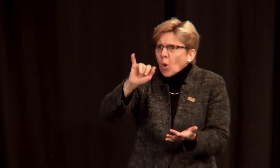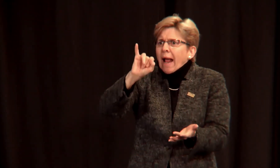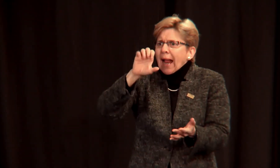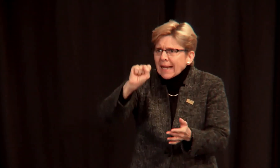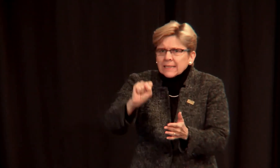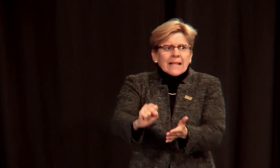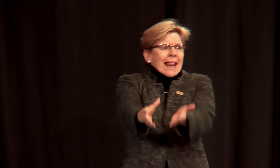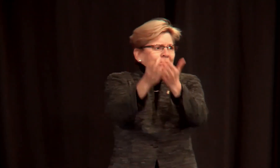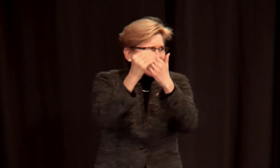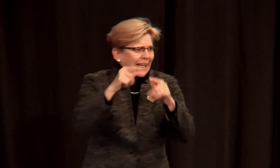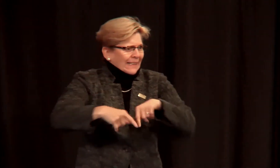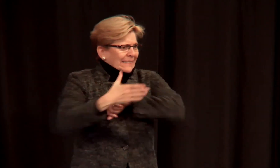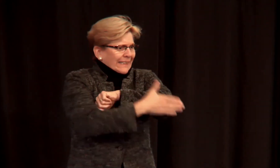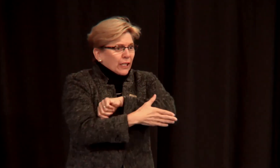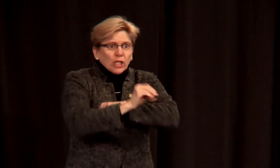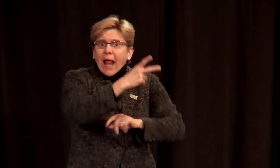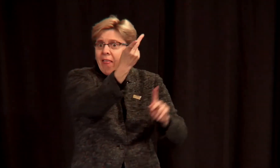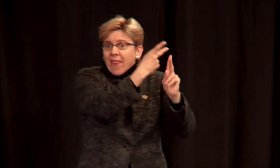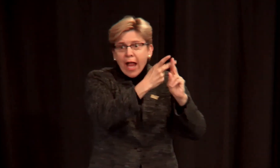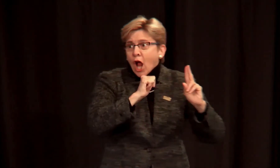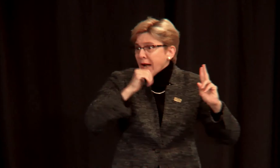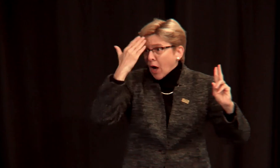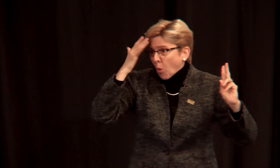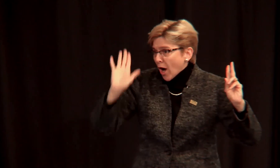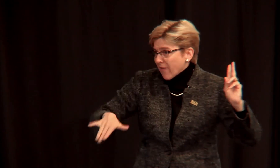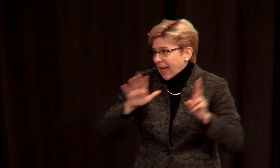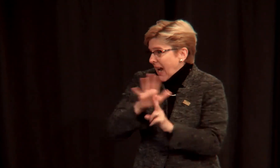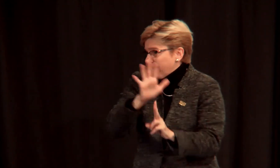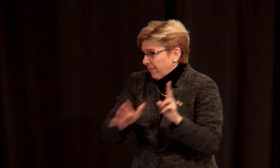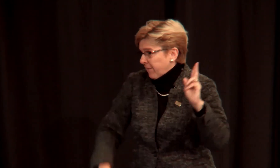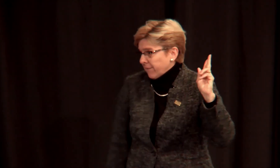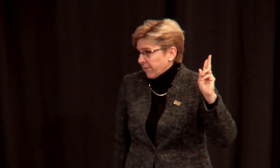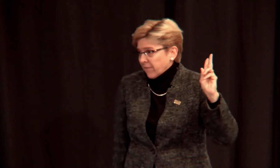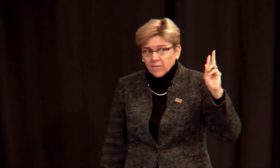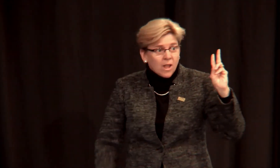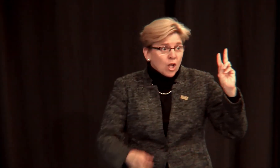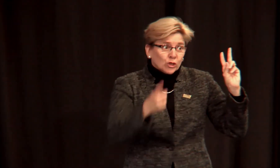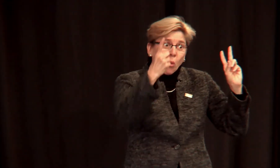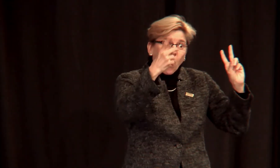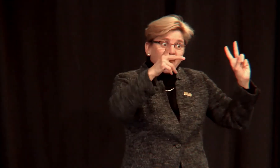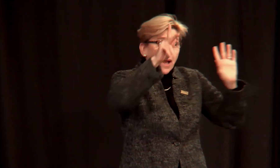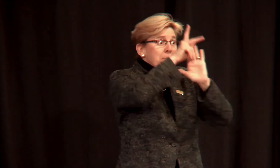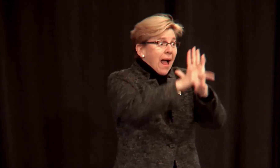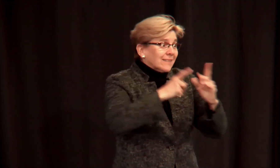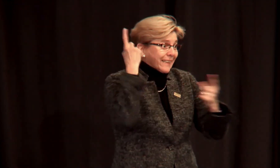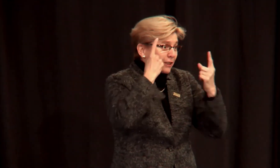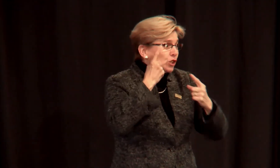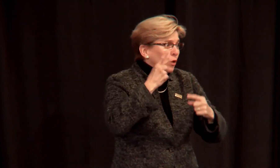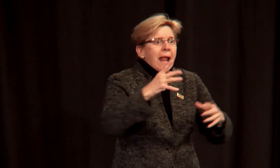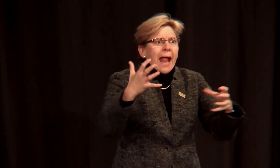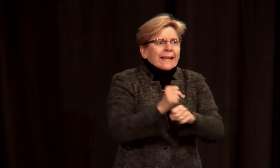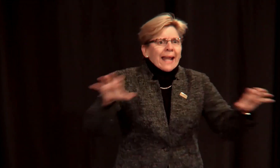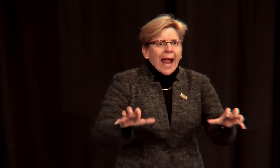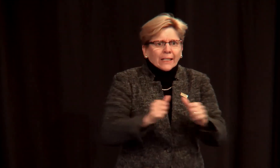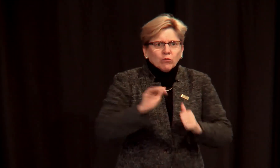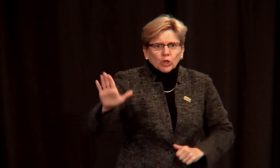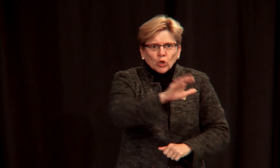are leading this country and they are not aware of that enough of the policy considerations.